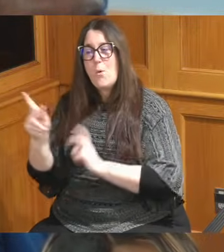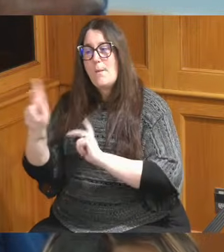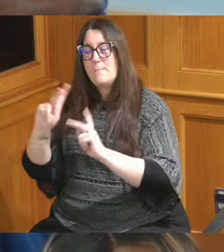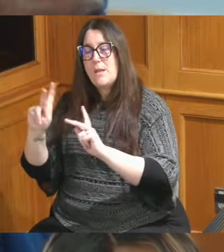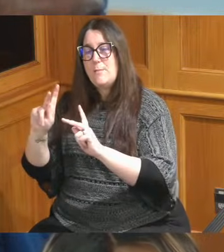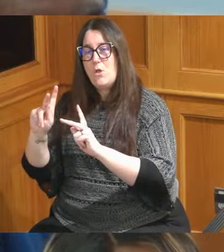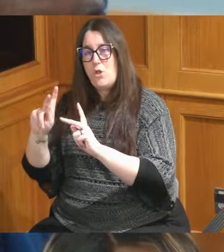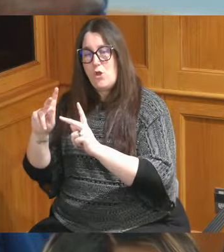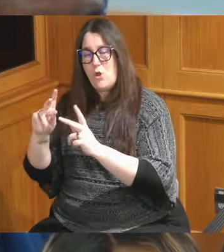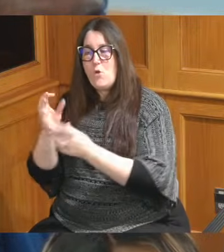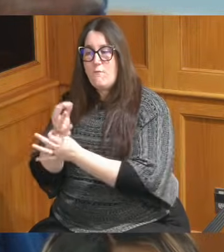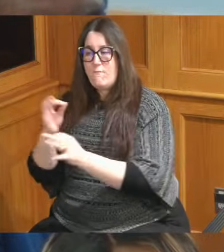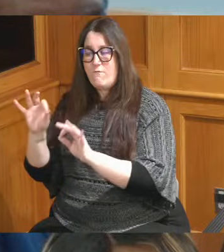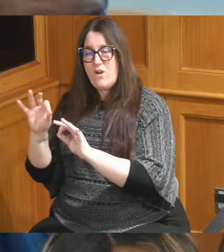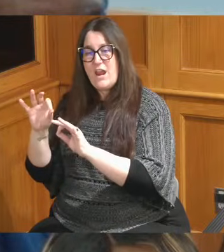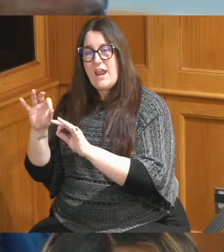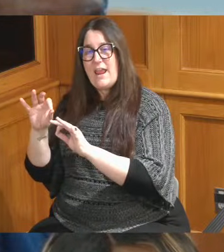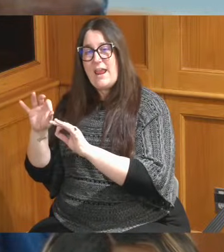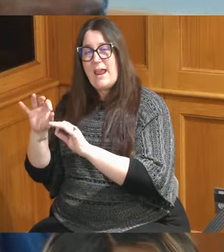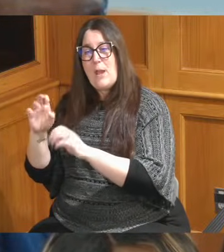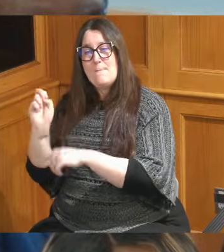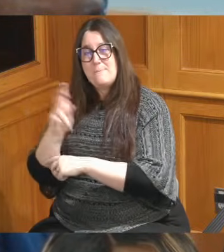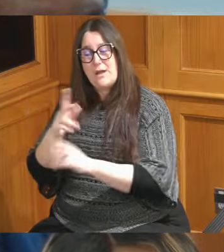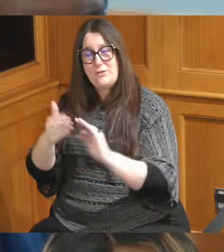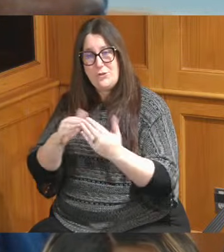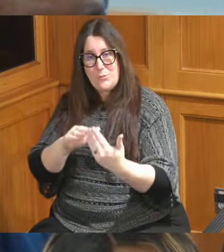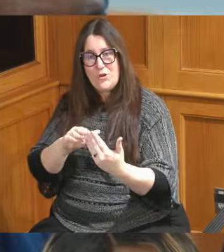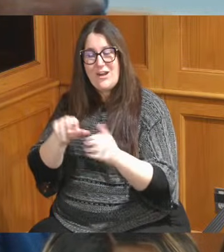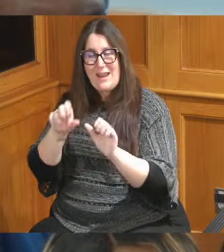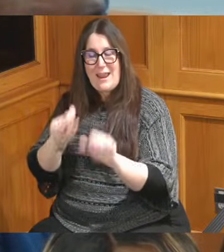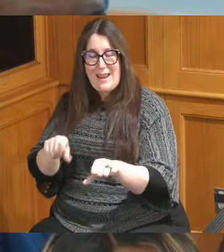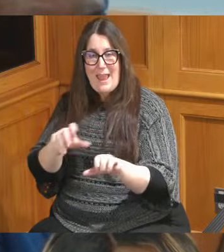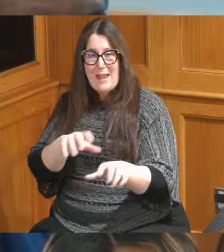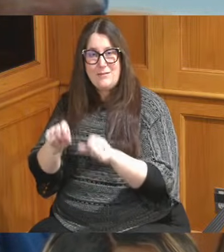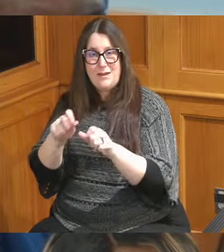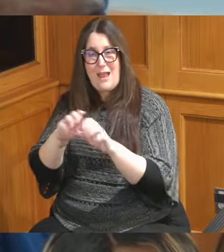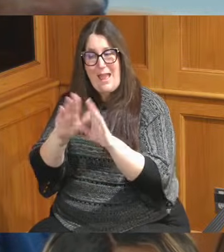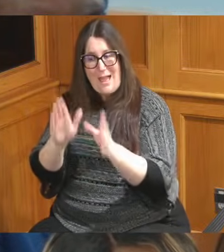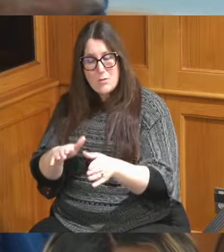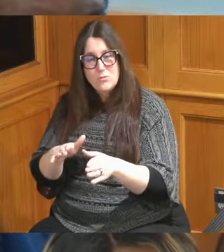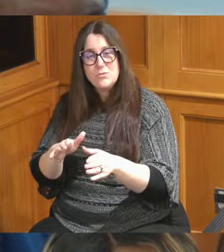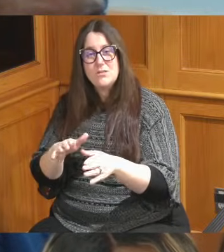access to gainful employment and housing. And whereas Trina serves as the Hamilton County